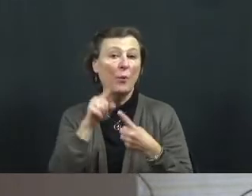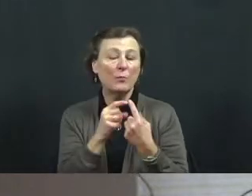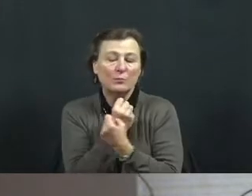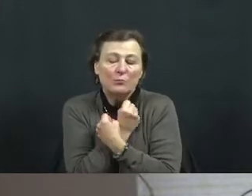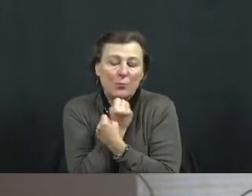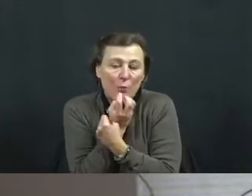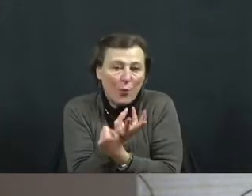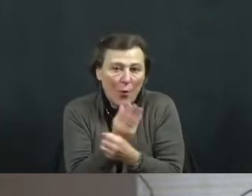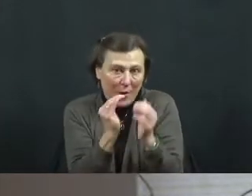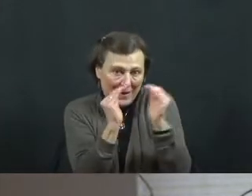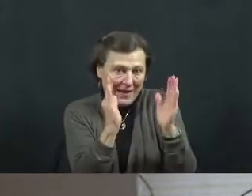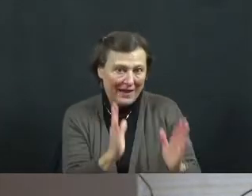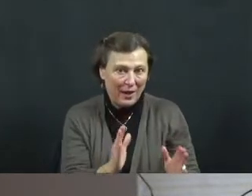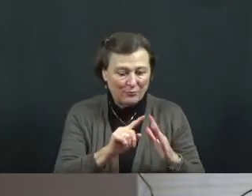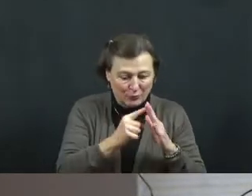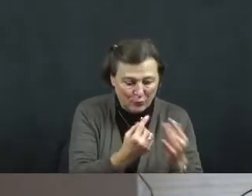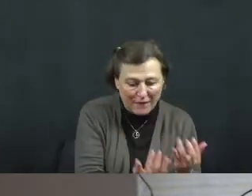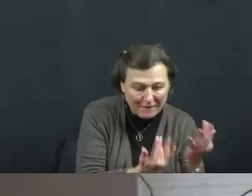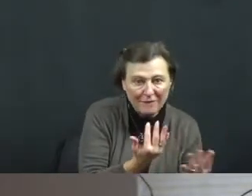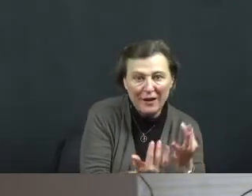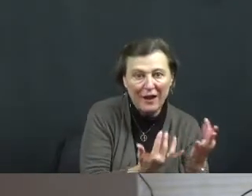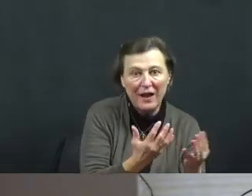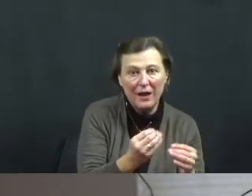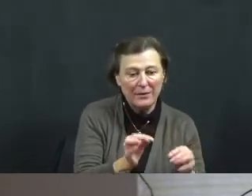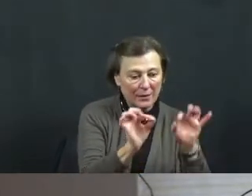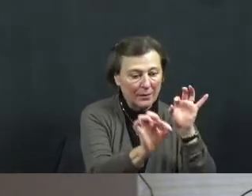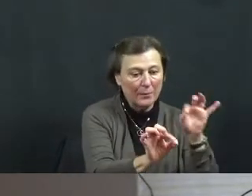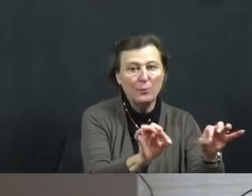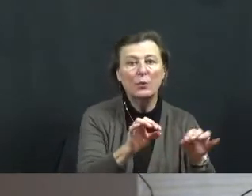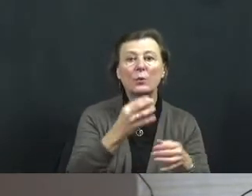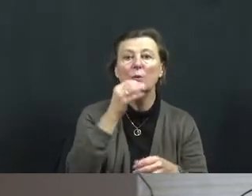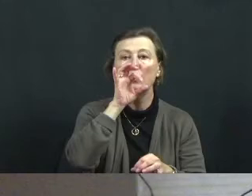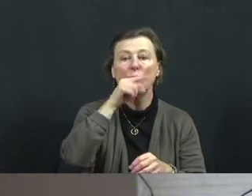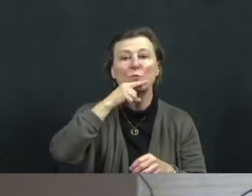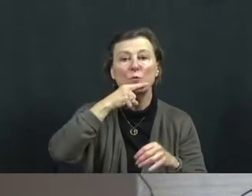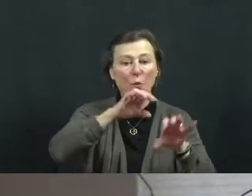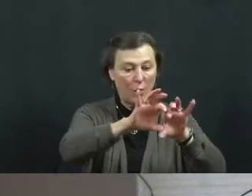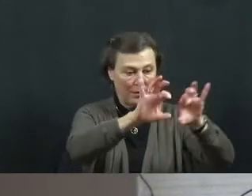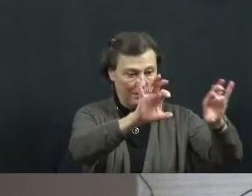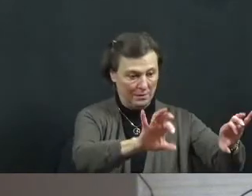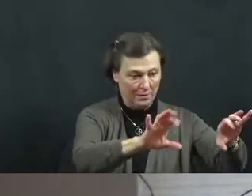He started a cozy fire and placed the colorful ear of corn on the table.